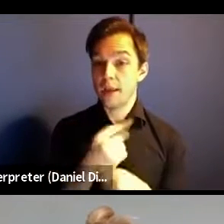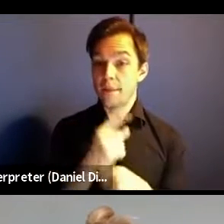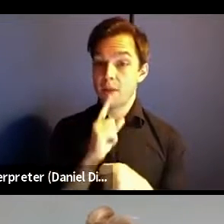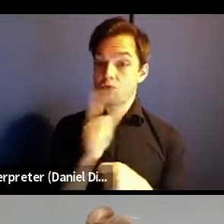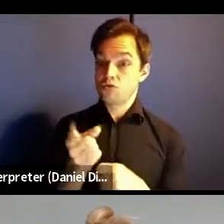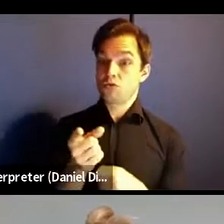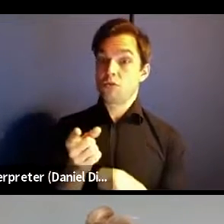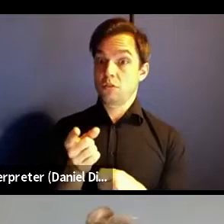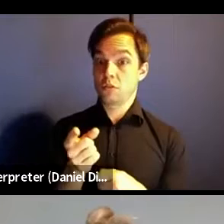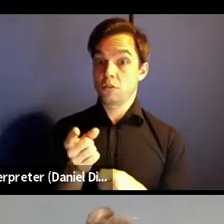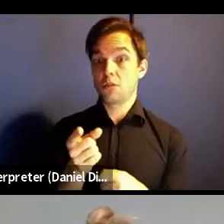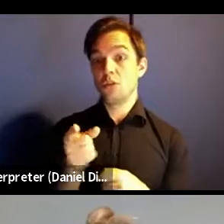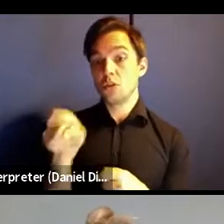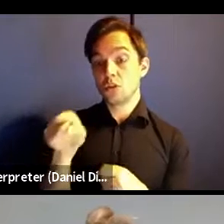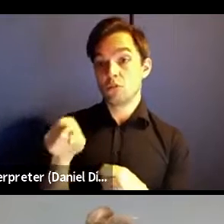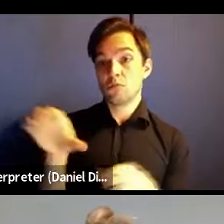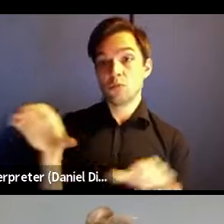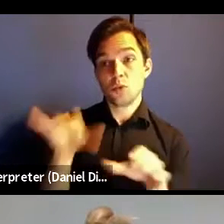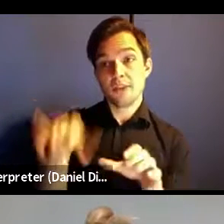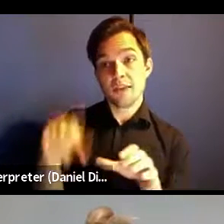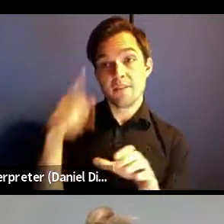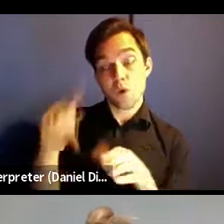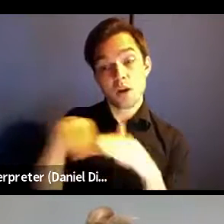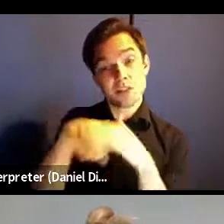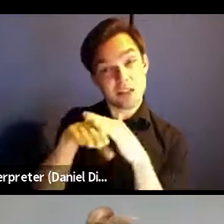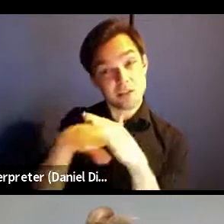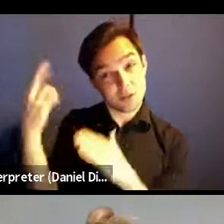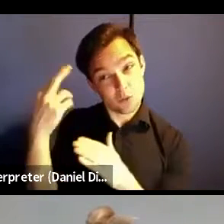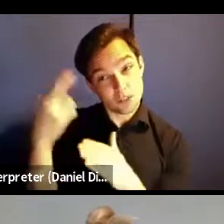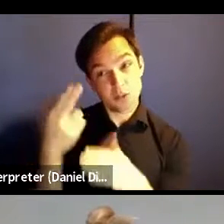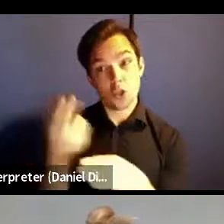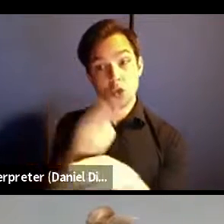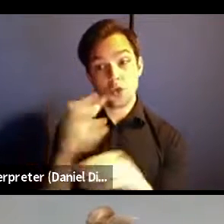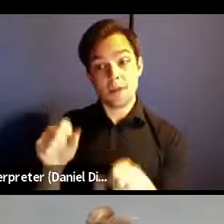either doing it for accessibility and usability inclusion for yourself,